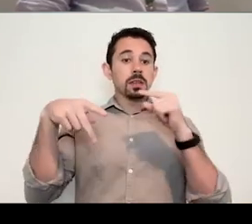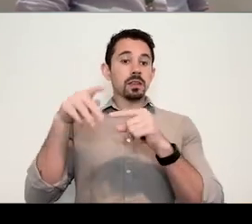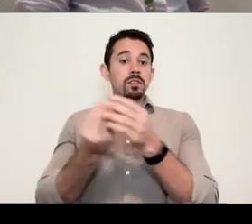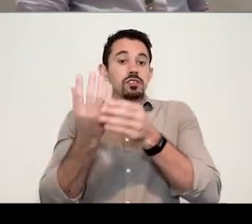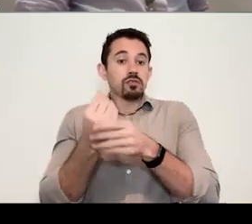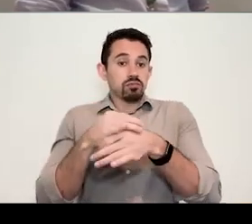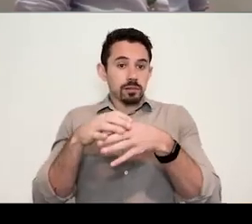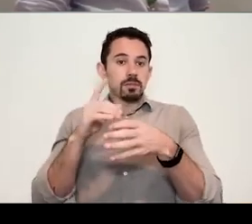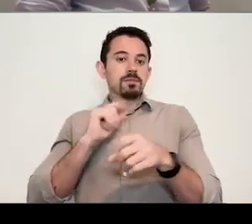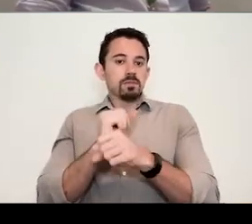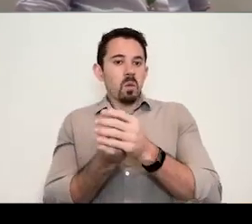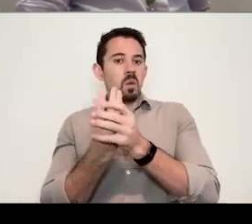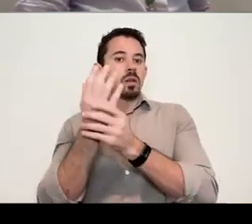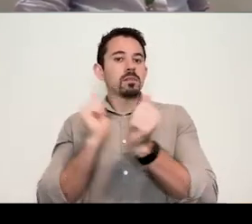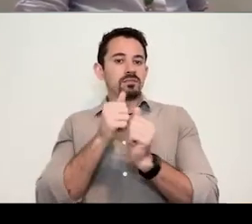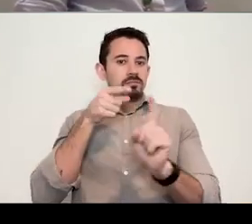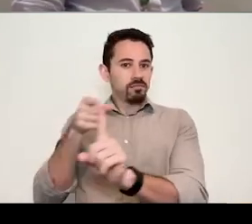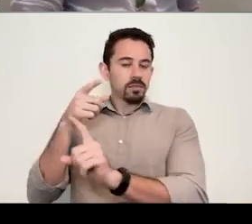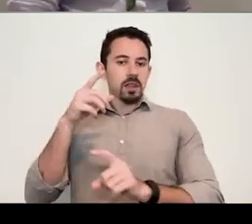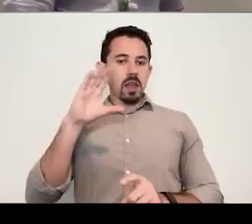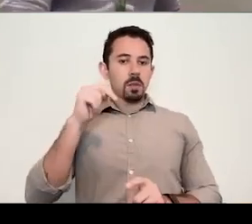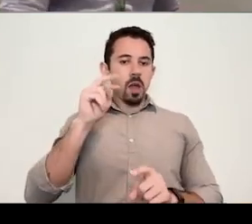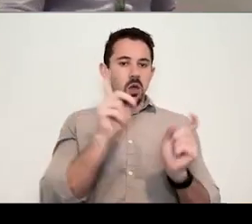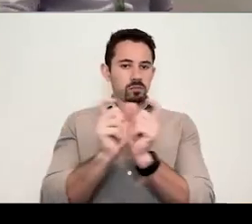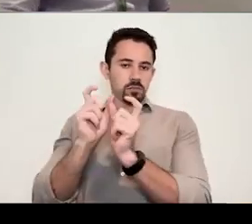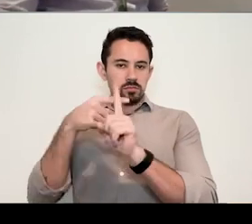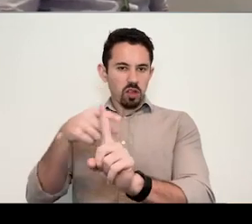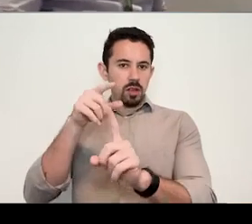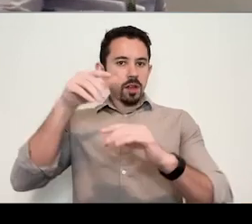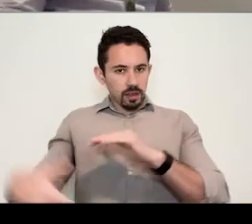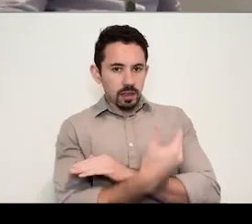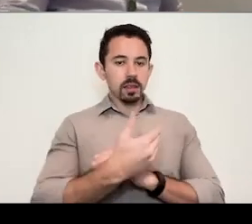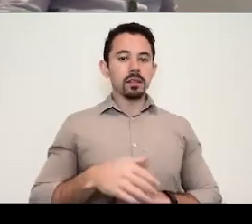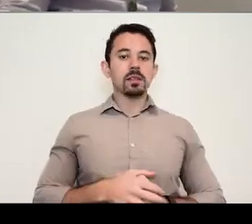overnight and then subsequently stained with crystal violet to quantify adherent biomass.